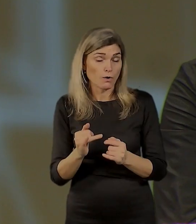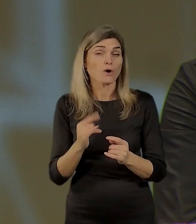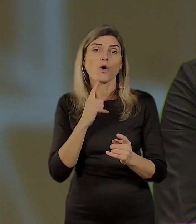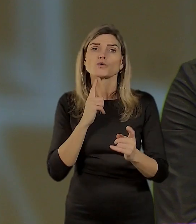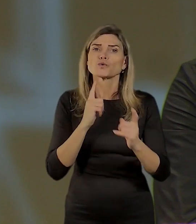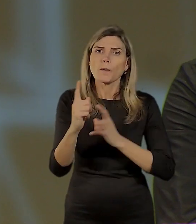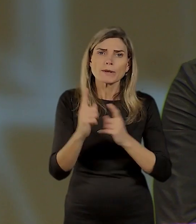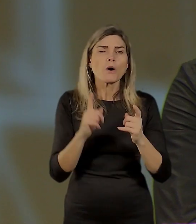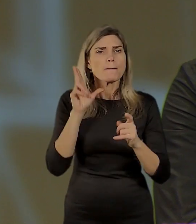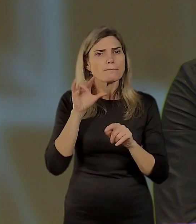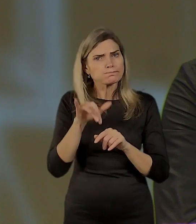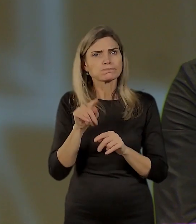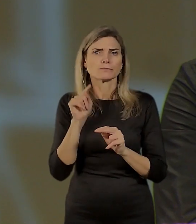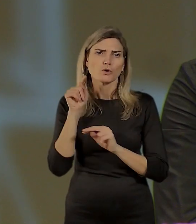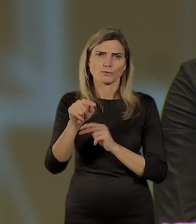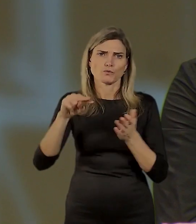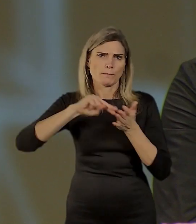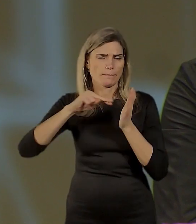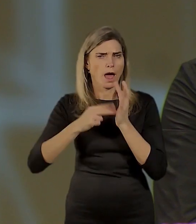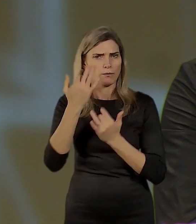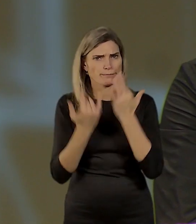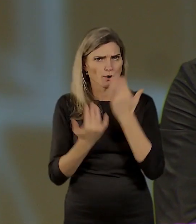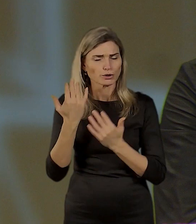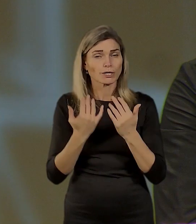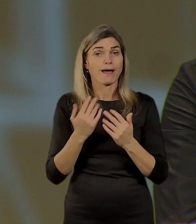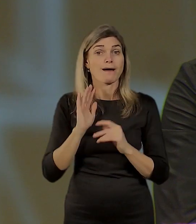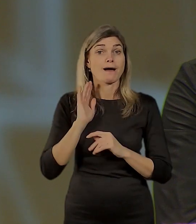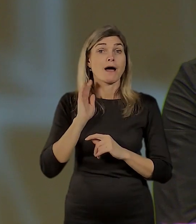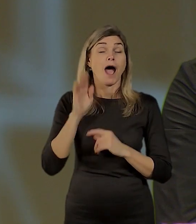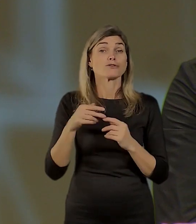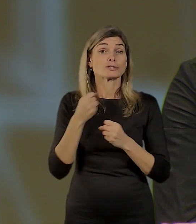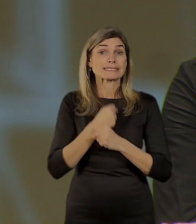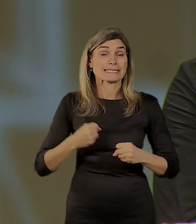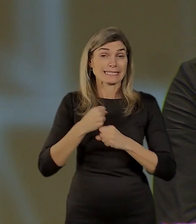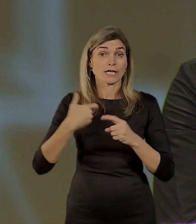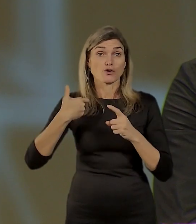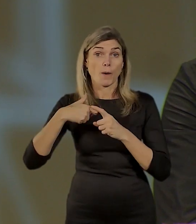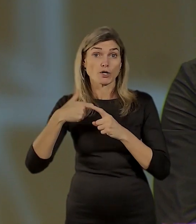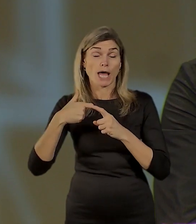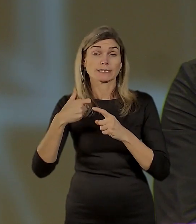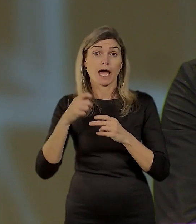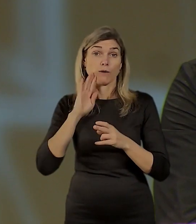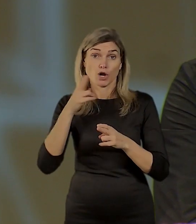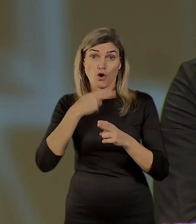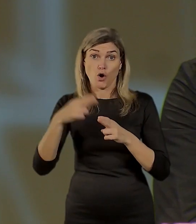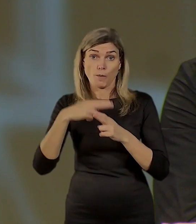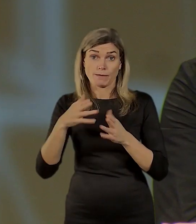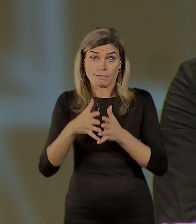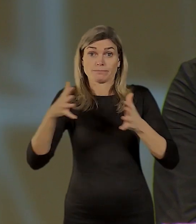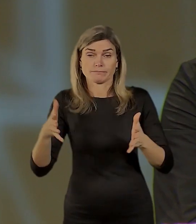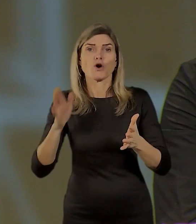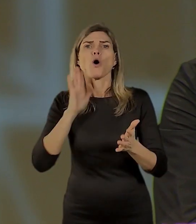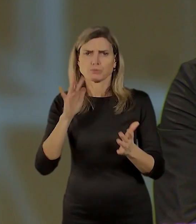The construction of the tram line from Modřany, which will continue to Libuše, is already underway.